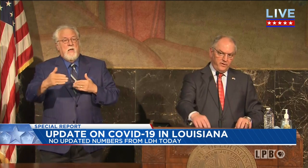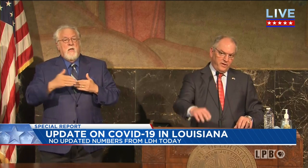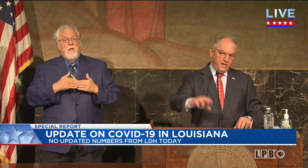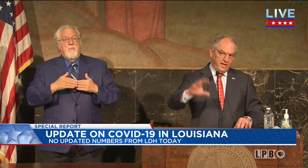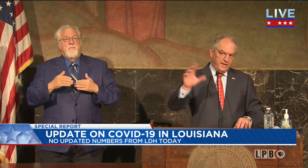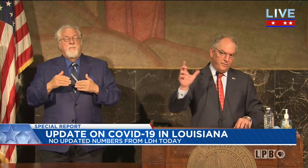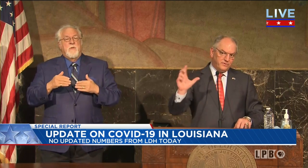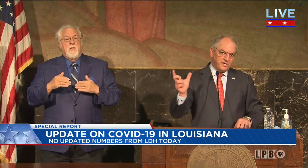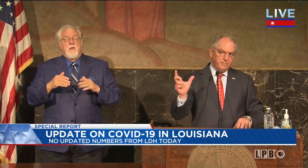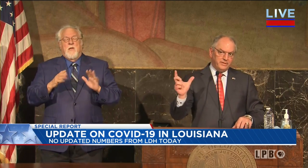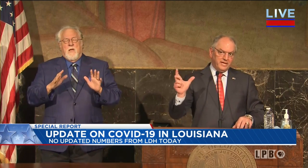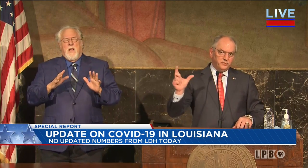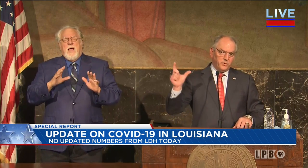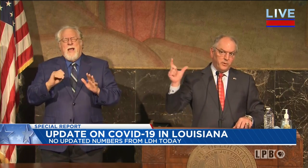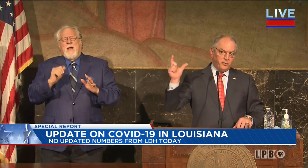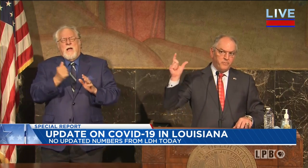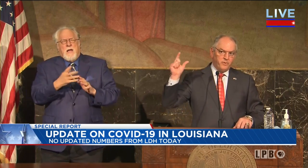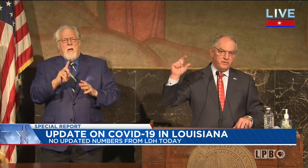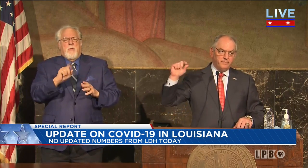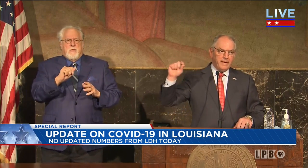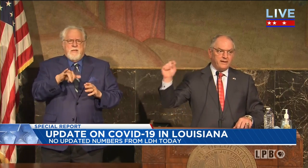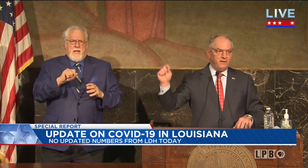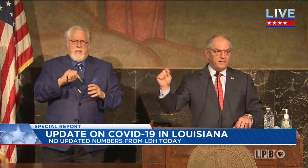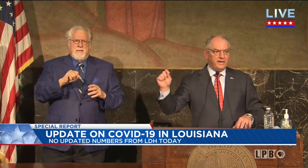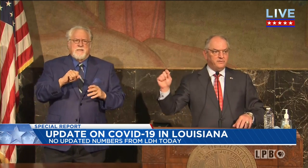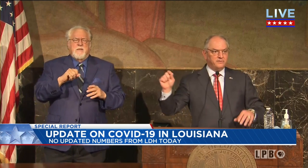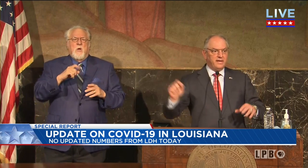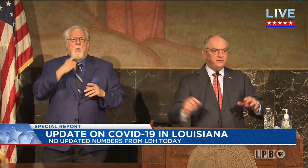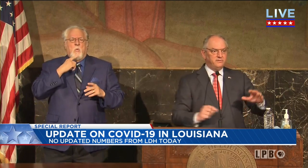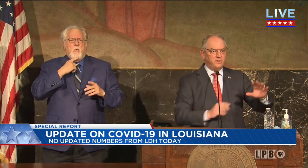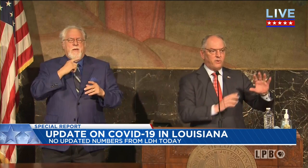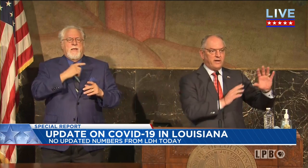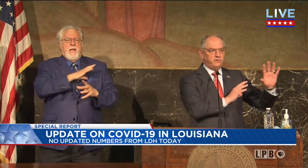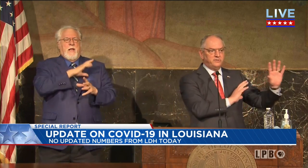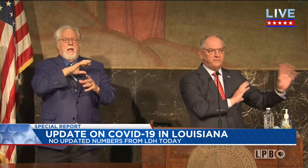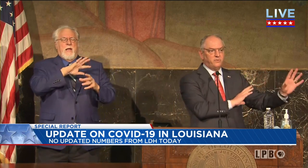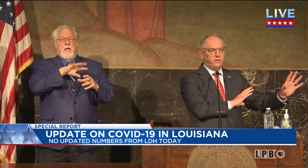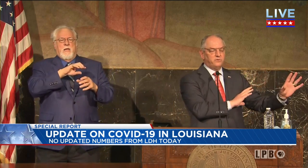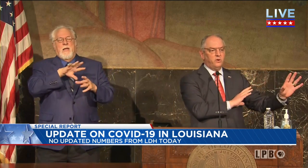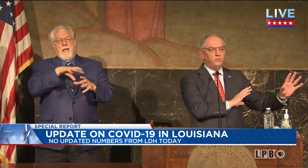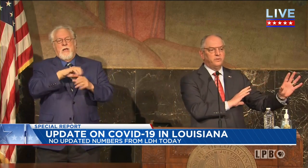SINCE THAT TIME AND EVEN NOT COUNTING ANY NUMBERS FROM TODAY,